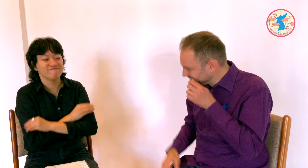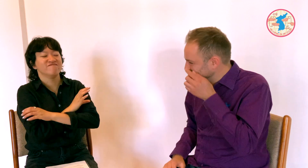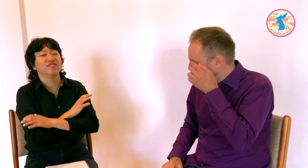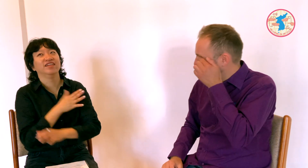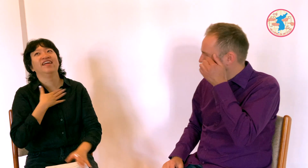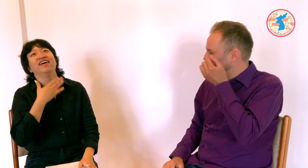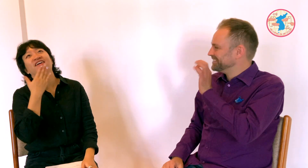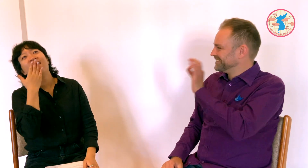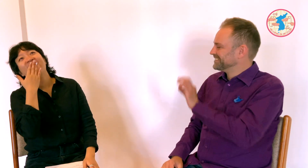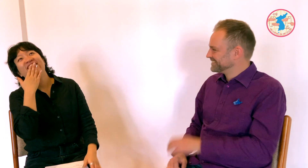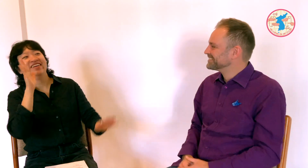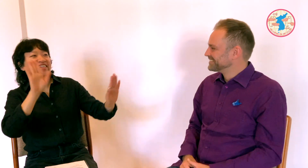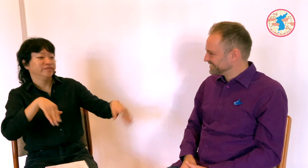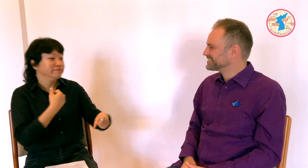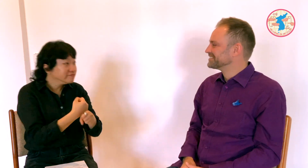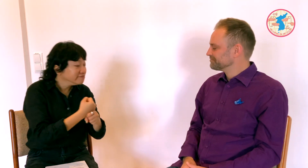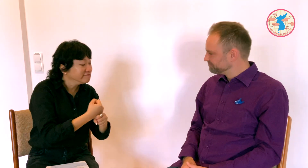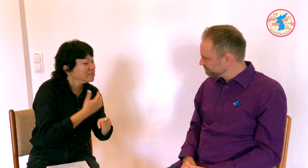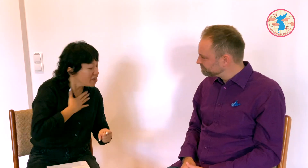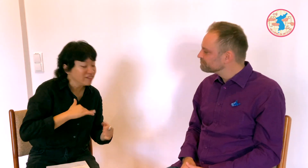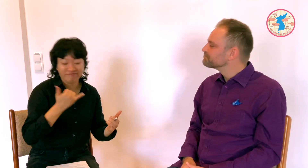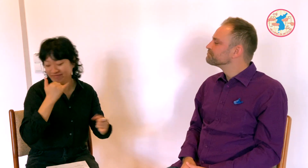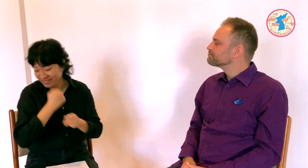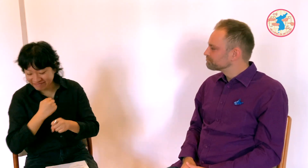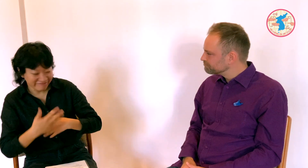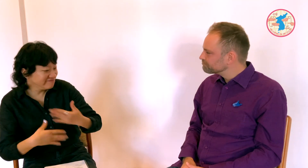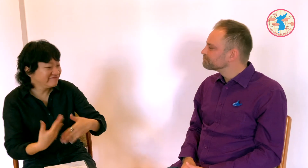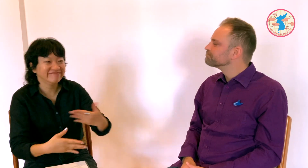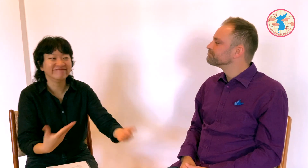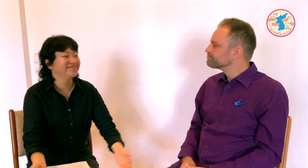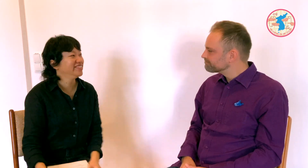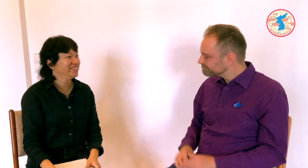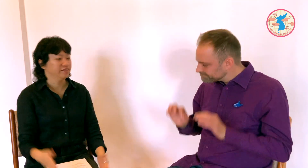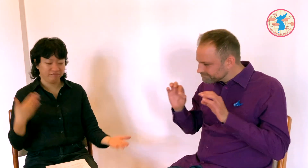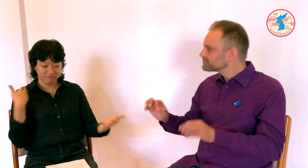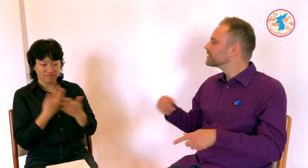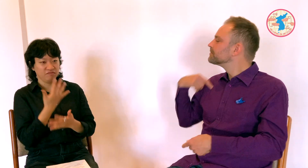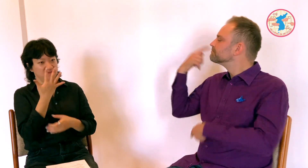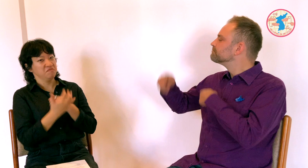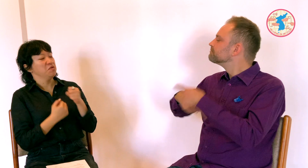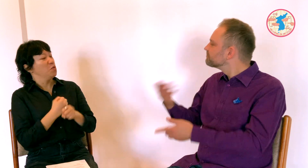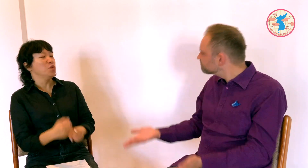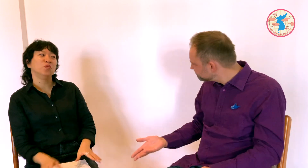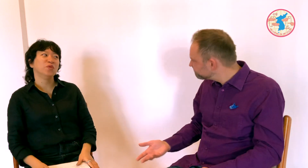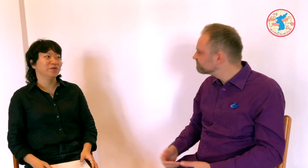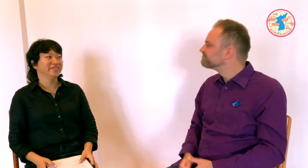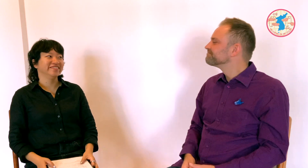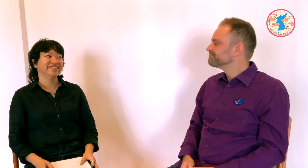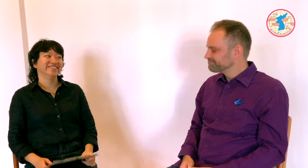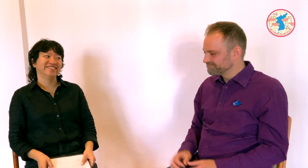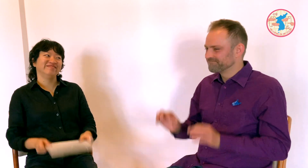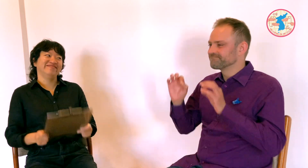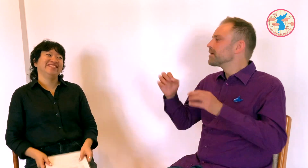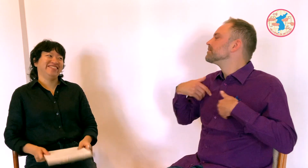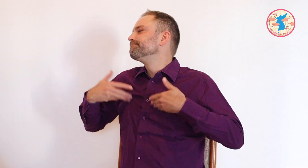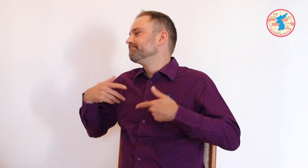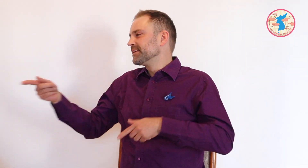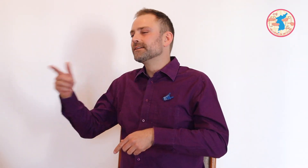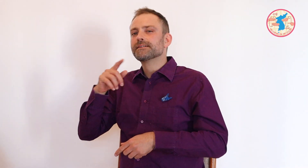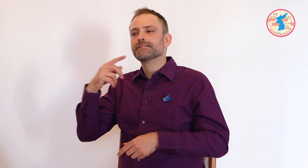Hyemi: You did help me blossom my self-confidence while living here. It took me a while to get the hang of daily routine and work, etc. Whoa, 5 years.